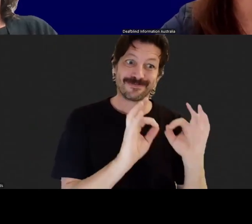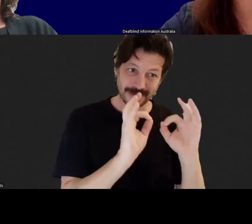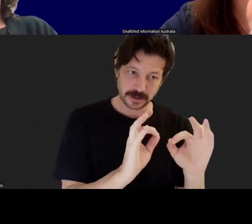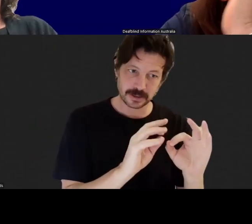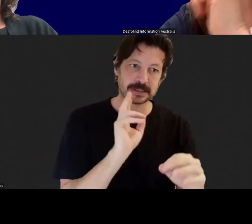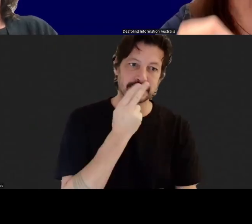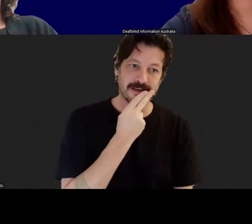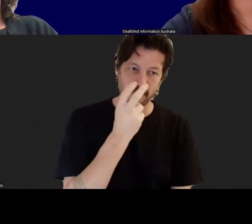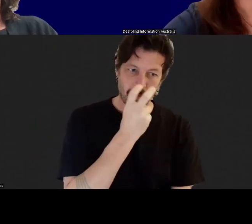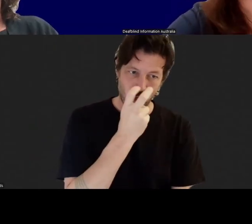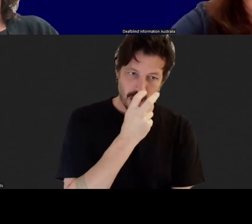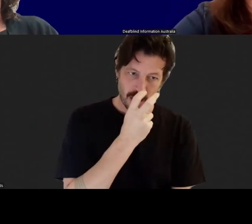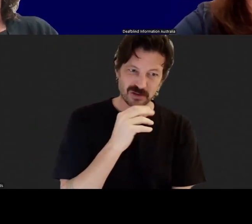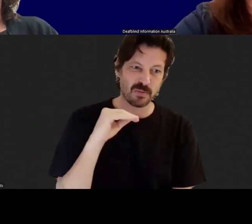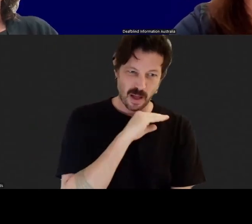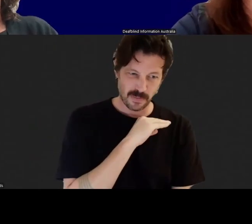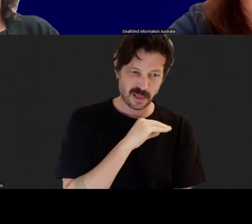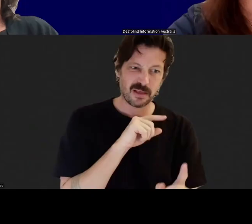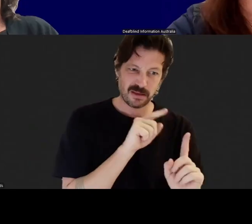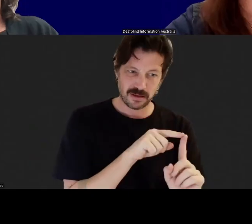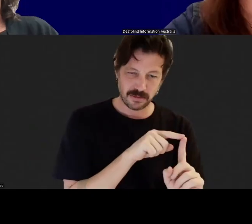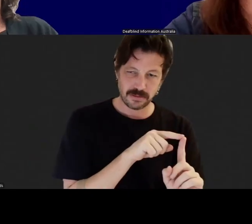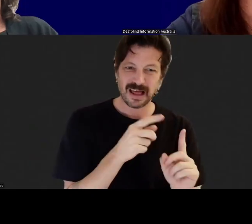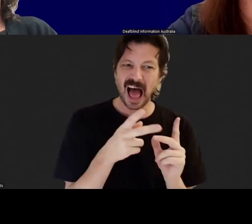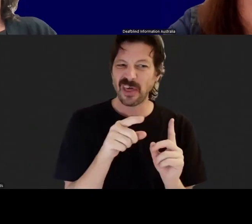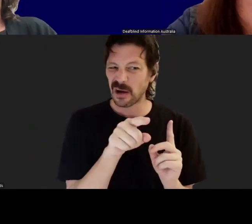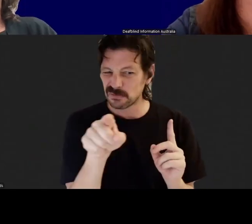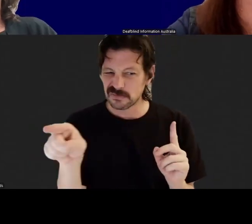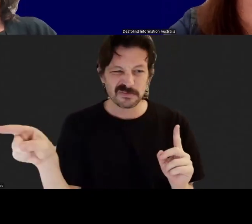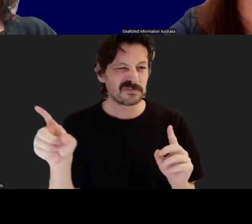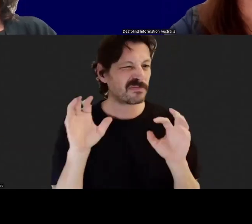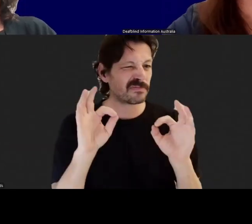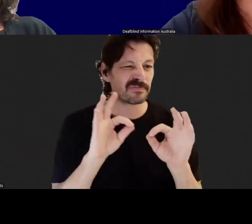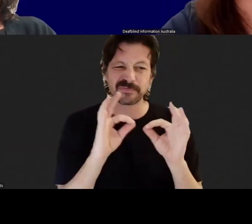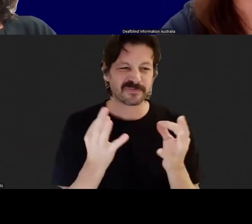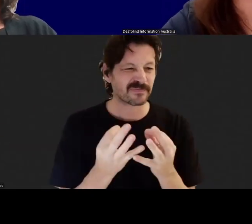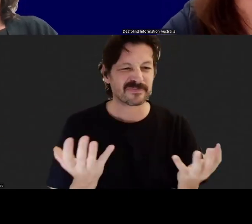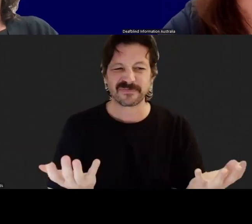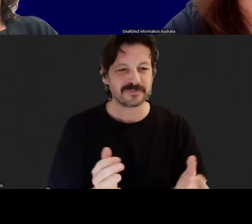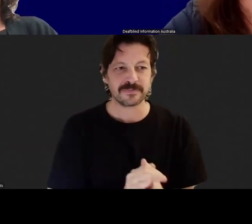but other than that, I don't know any specialist organisations. I think it's really about trying